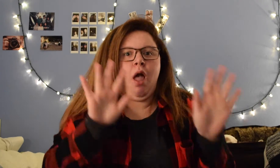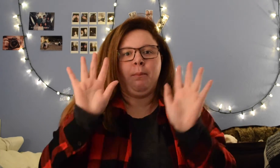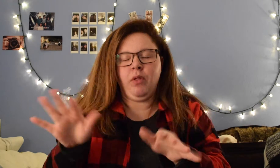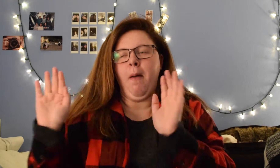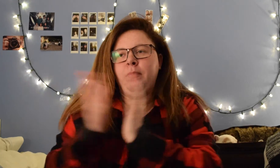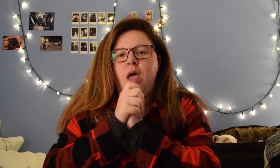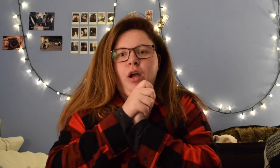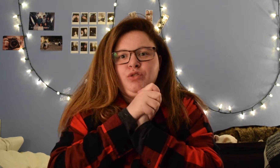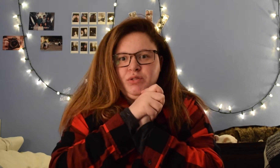Blah blah blah